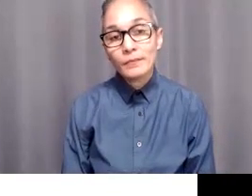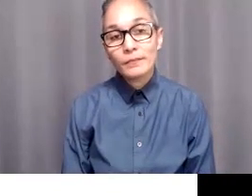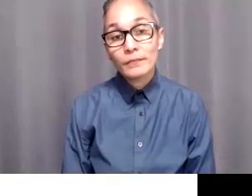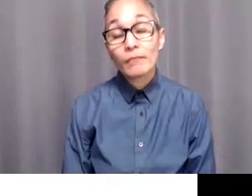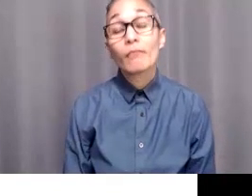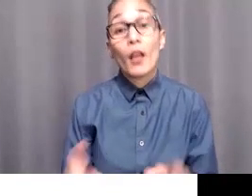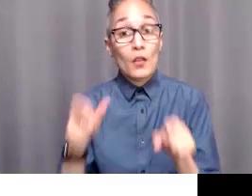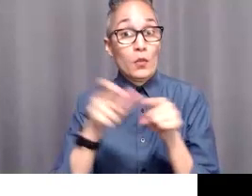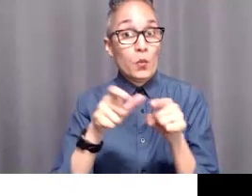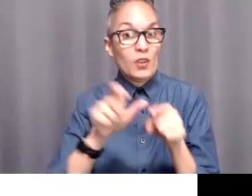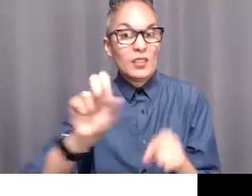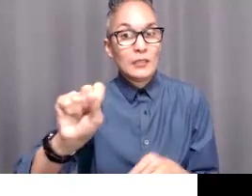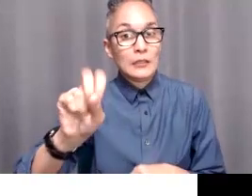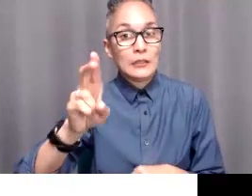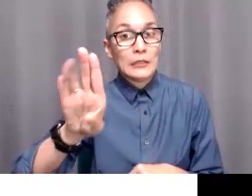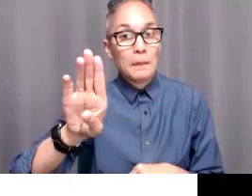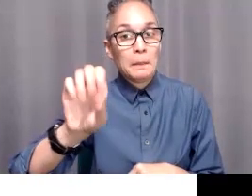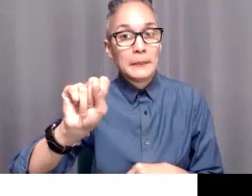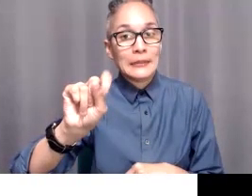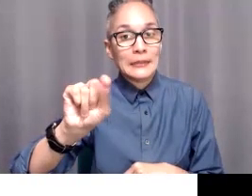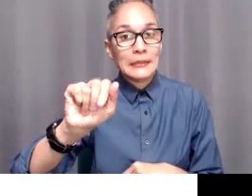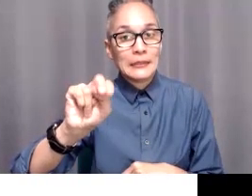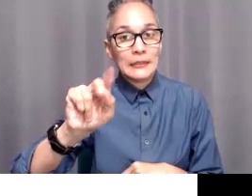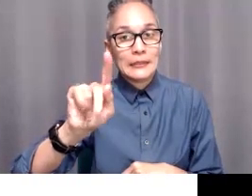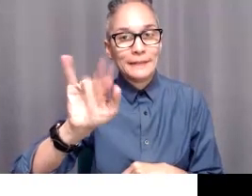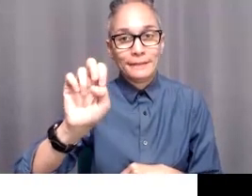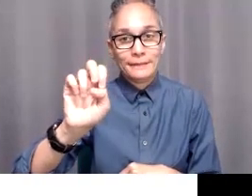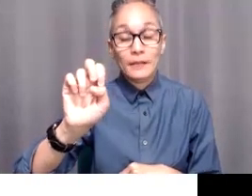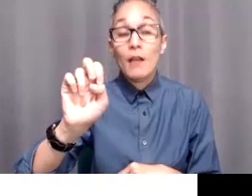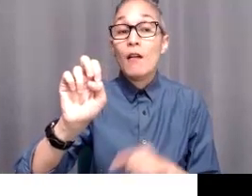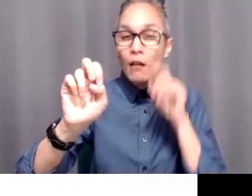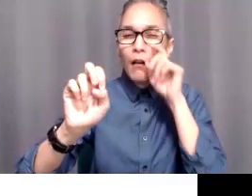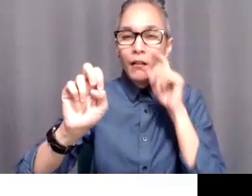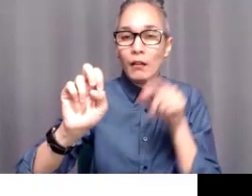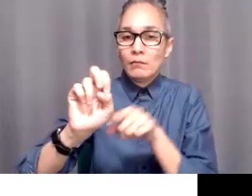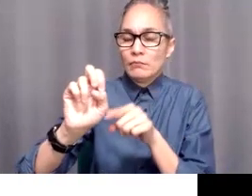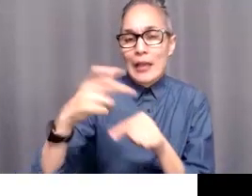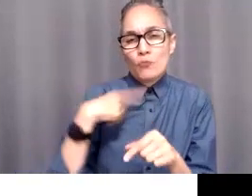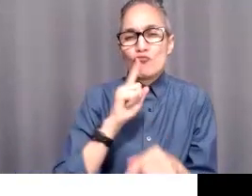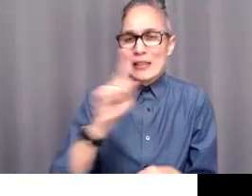So there are two components of RSI. Interactions that are substantive